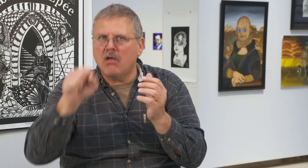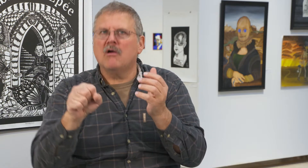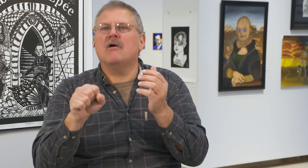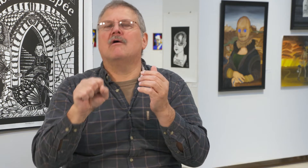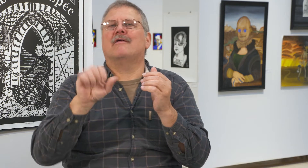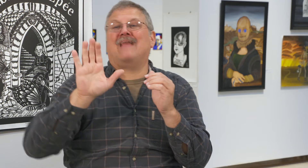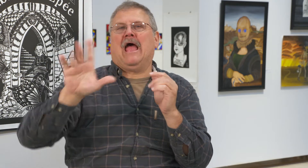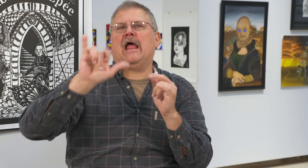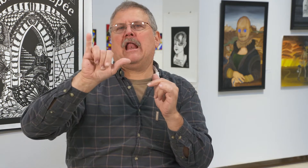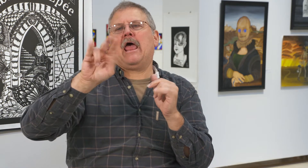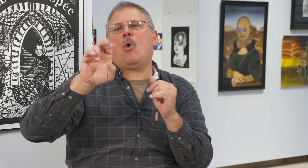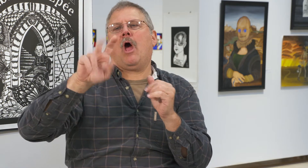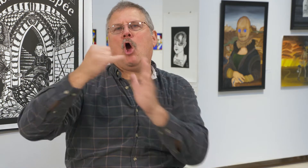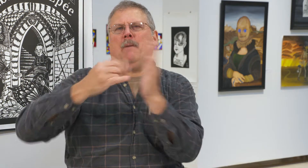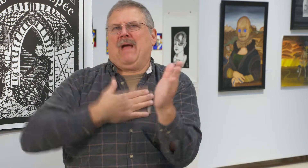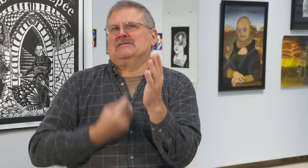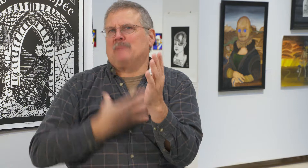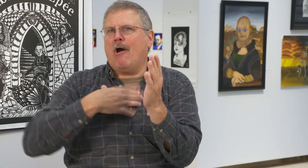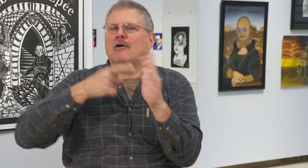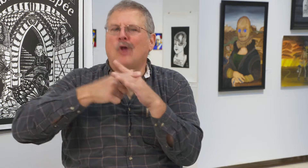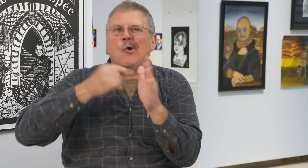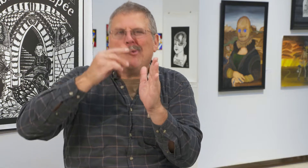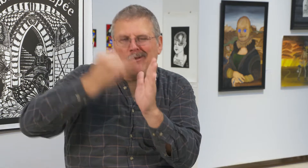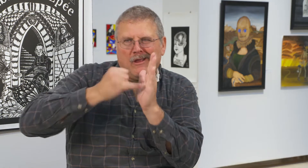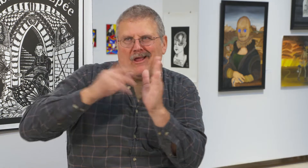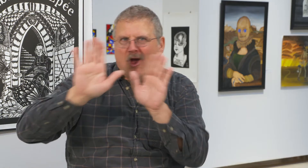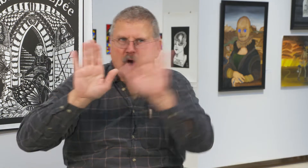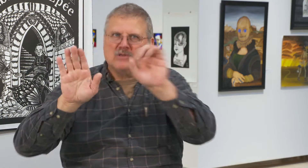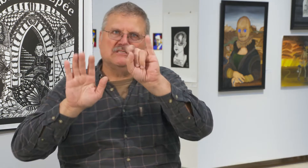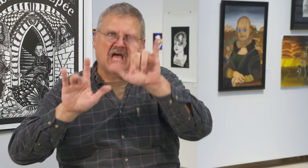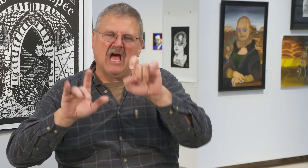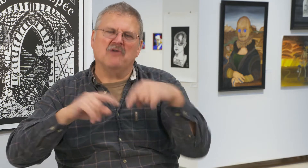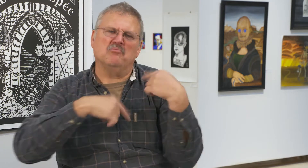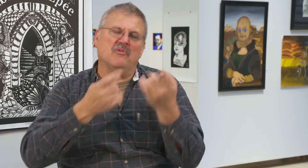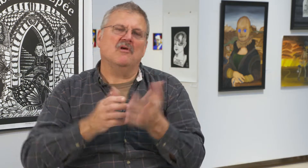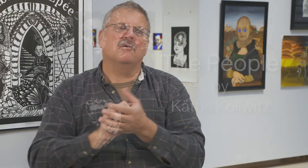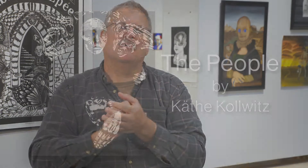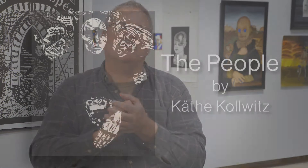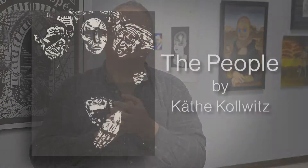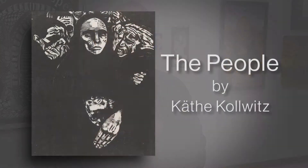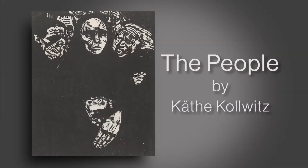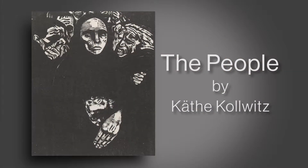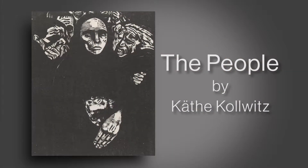She's a famous artist, and her work is fascinatingly beautiful. Their linocut artwork is my inspiration,